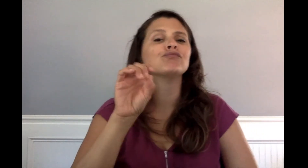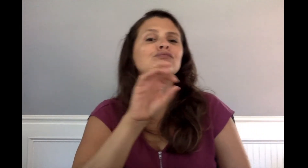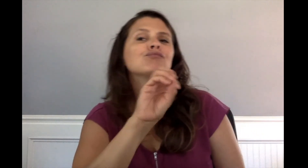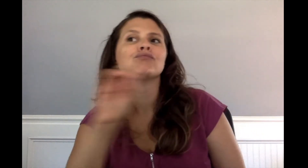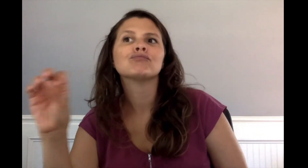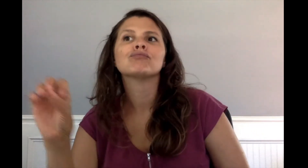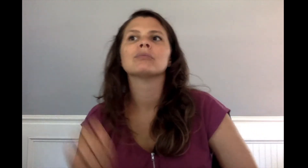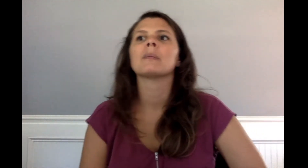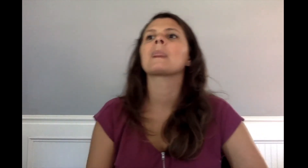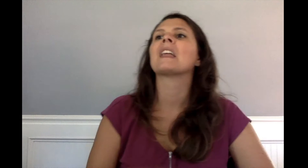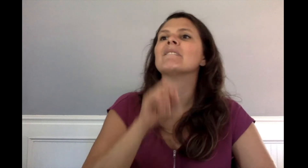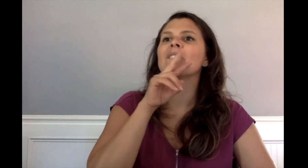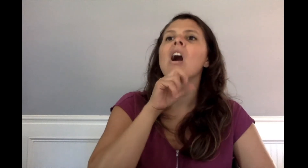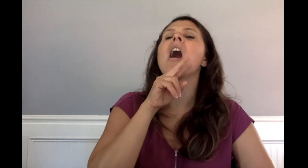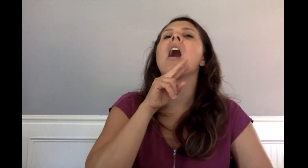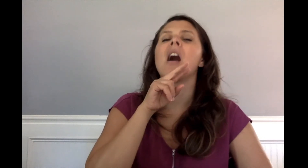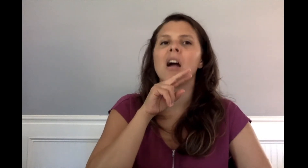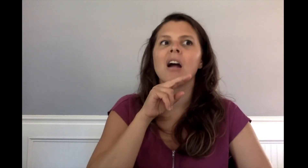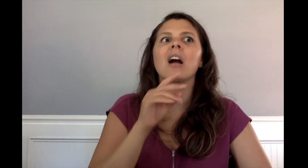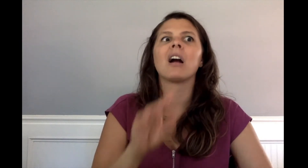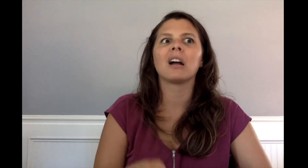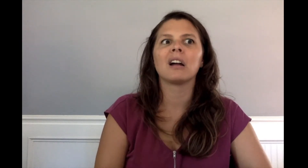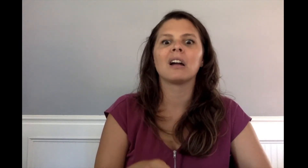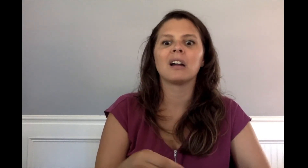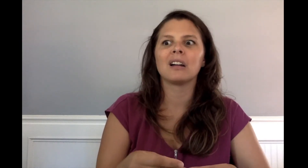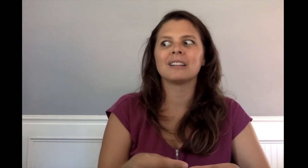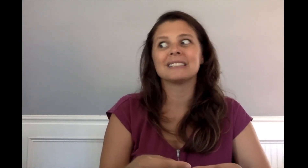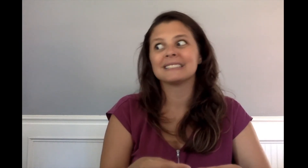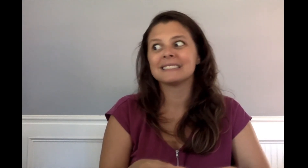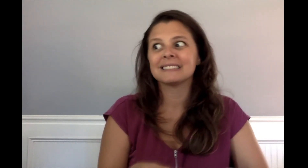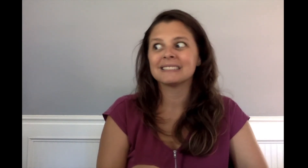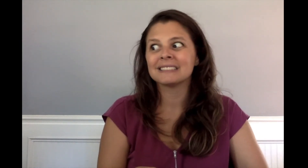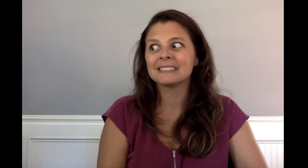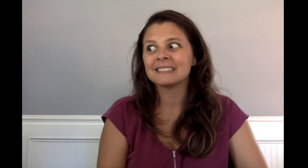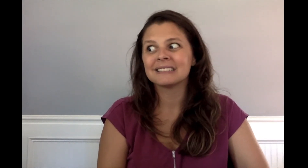The woman fingerspelled her name. Frog gave Charlie